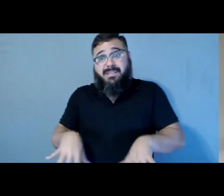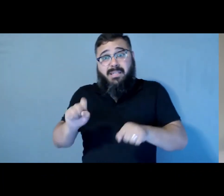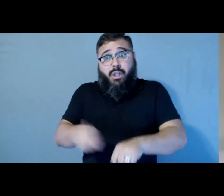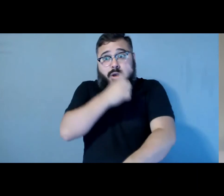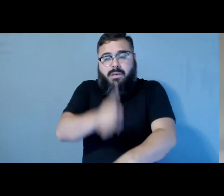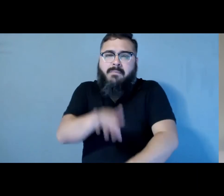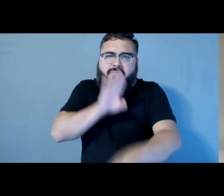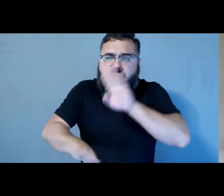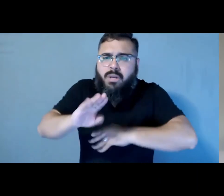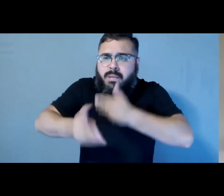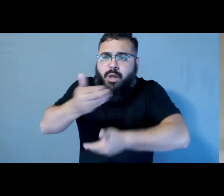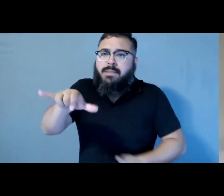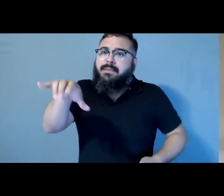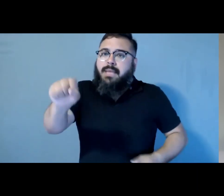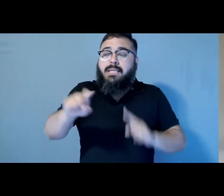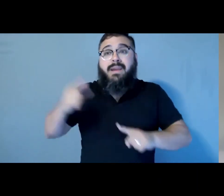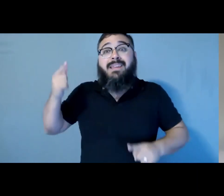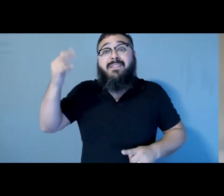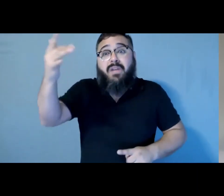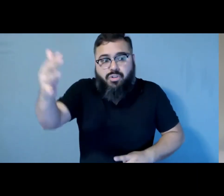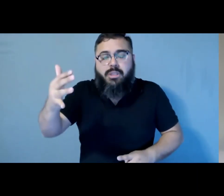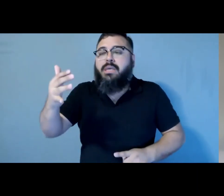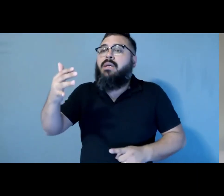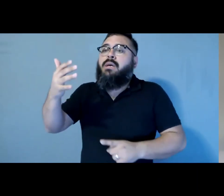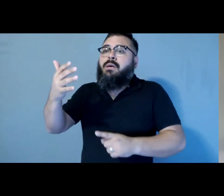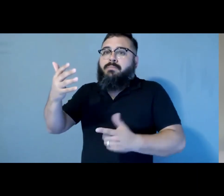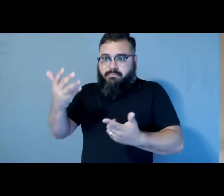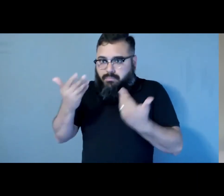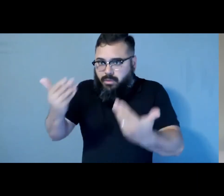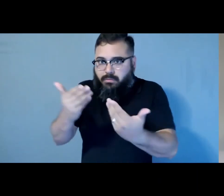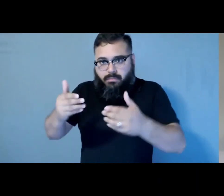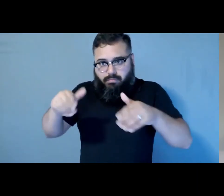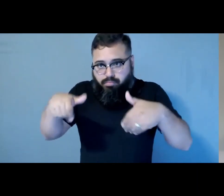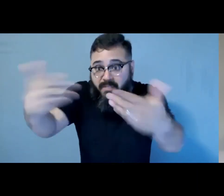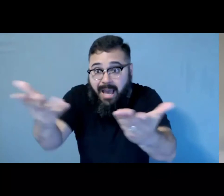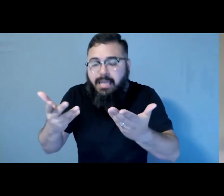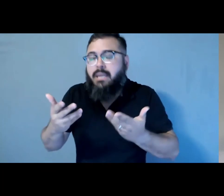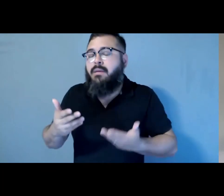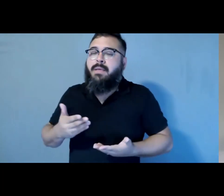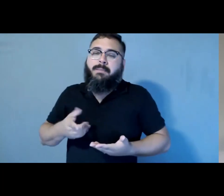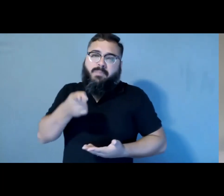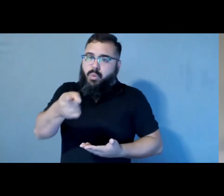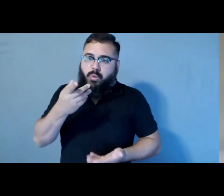but eventually it is implemented, that may not, you may not have a claim at that point